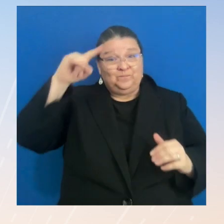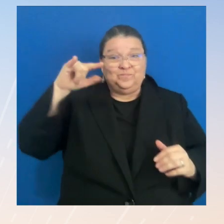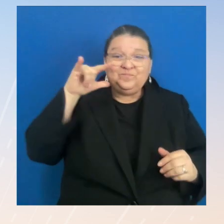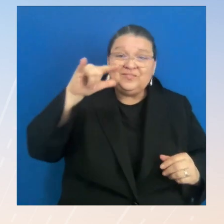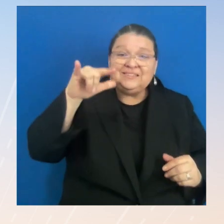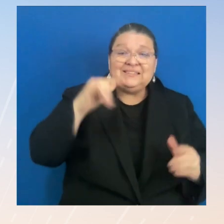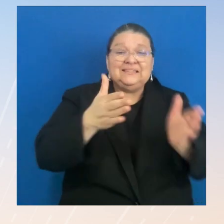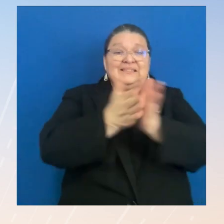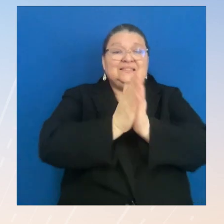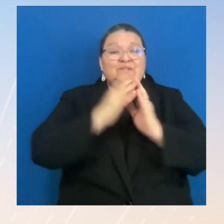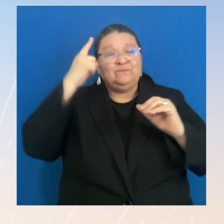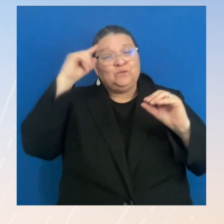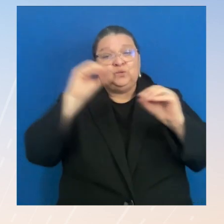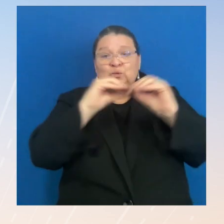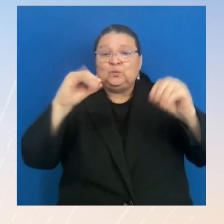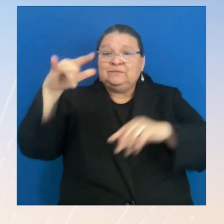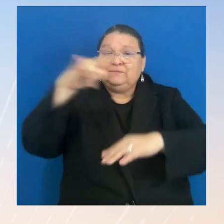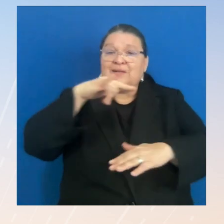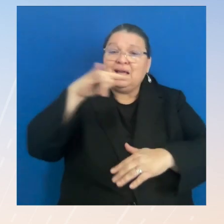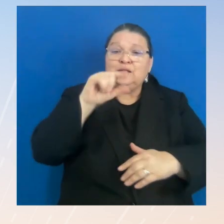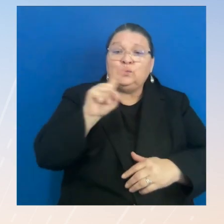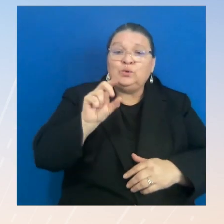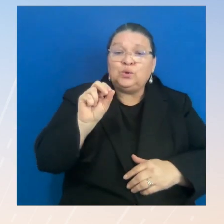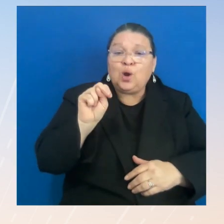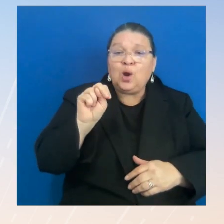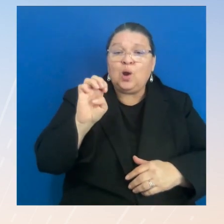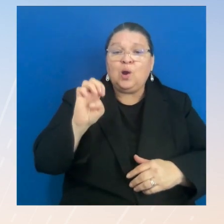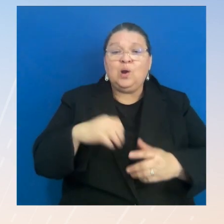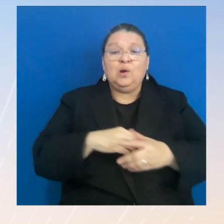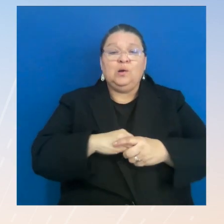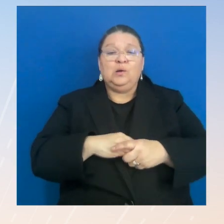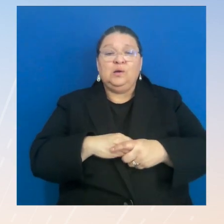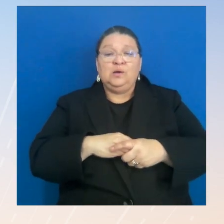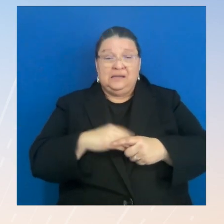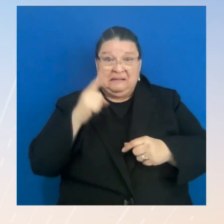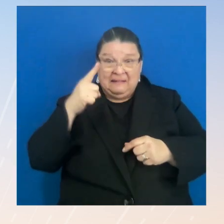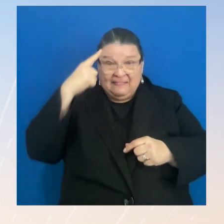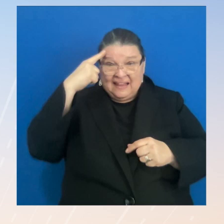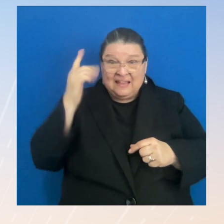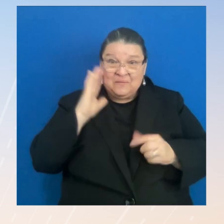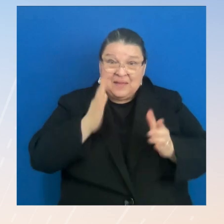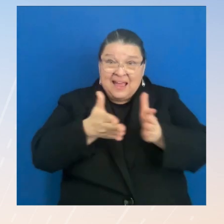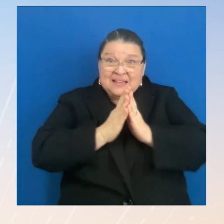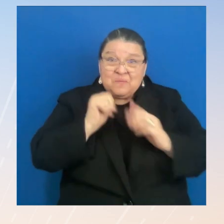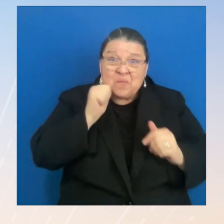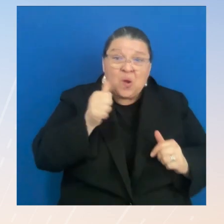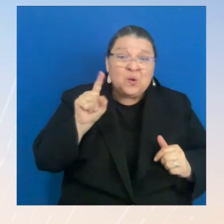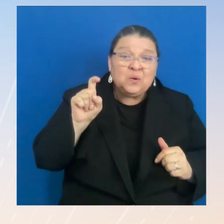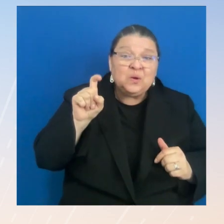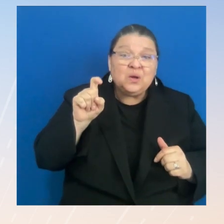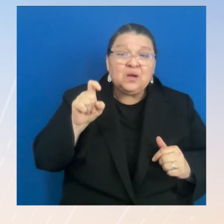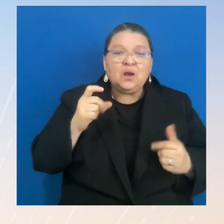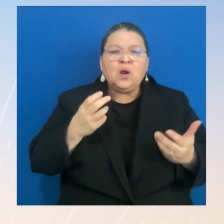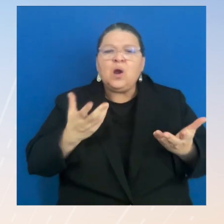And also, there is rising domestic pressure for the U.S. to do more. How does the President plan to continue being, like,